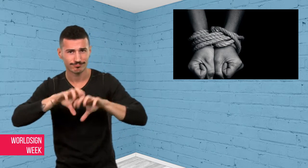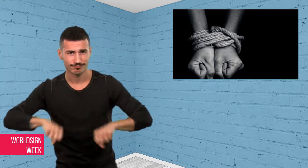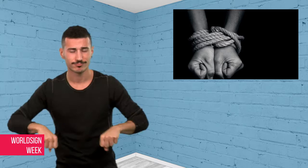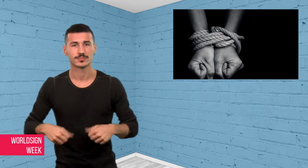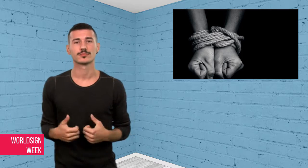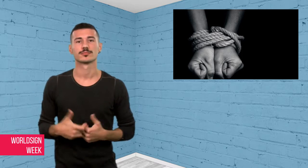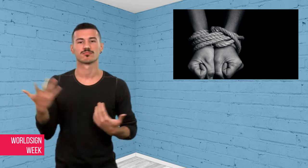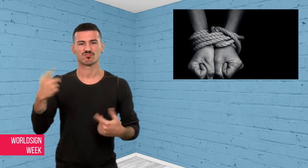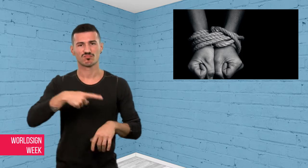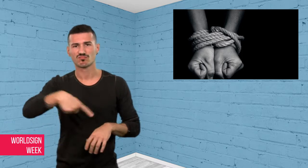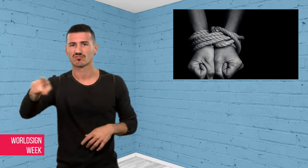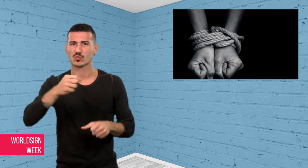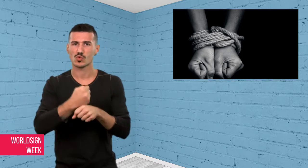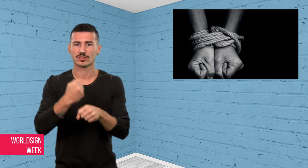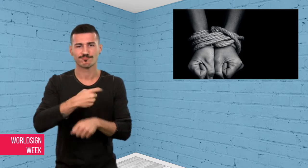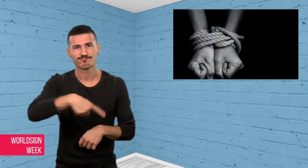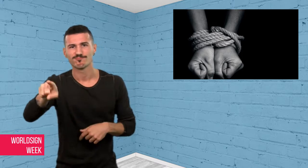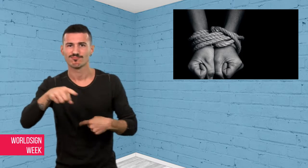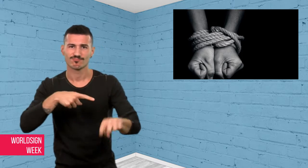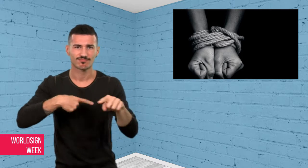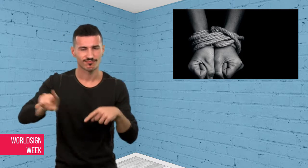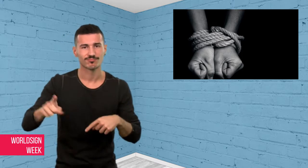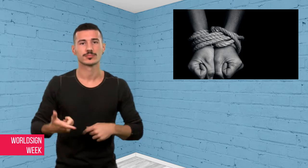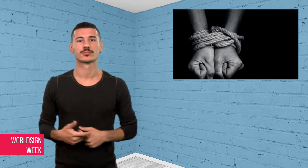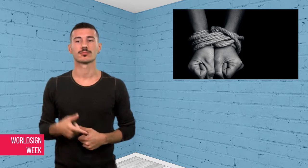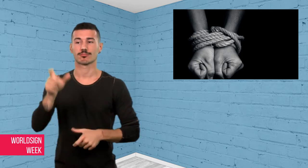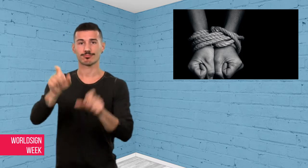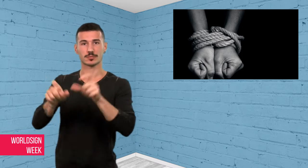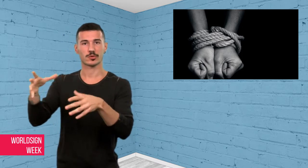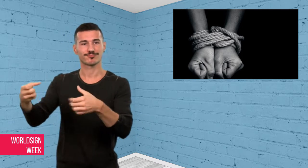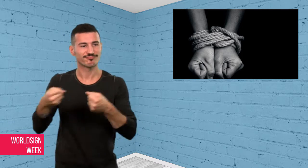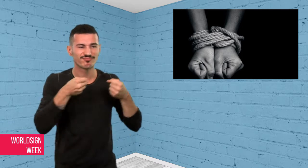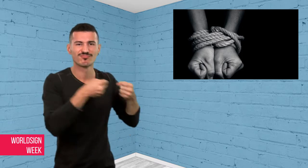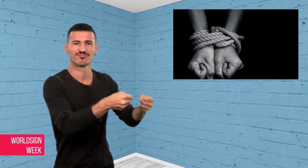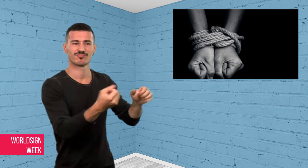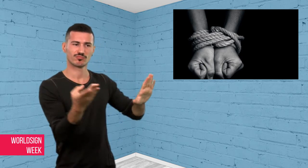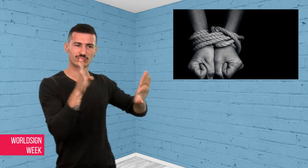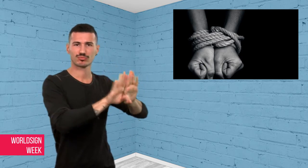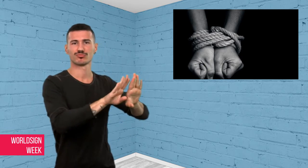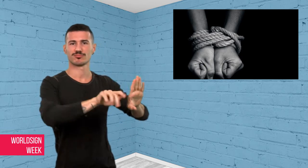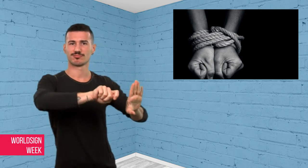rape, forced labour, false imprisonment, and assault.